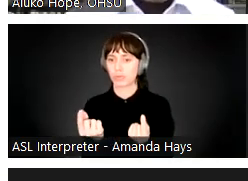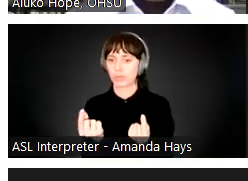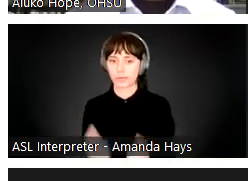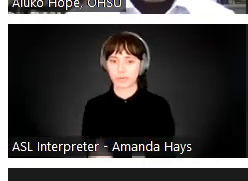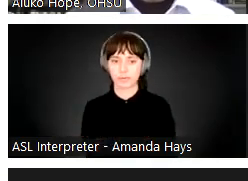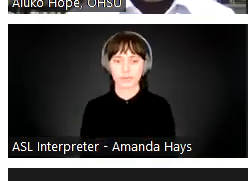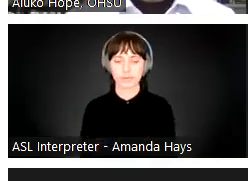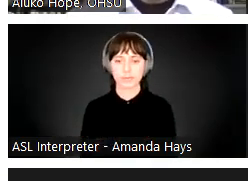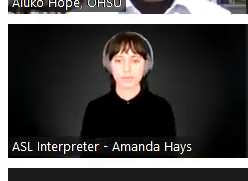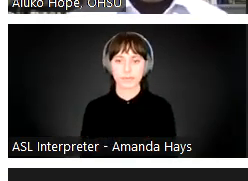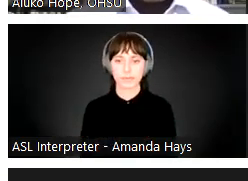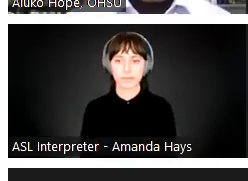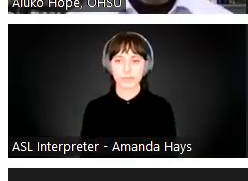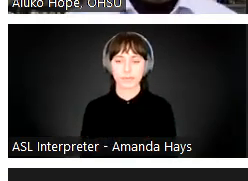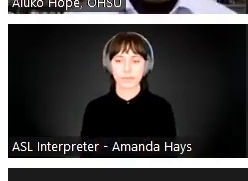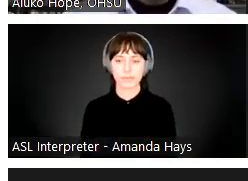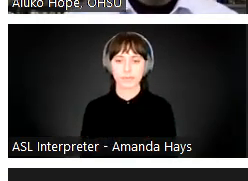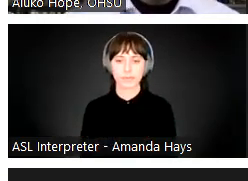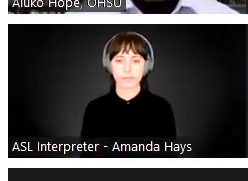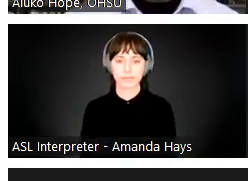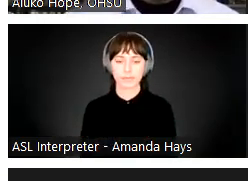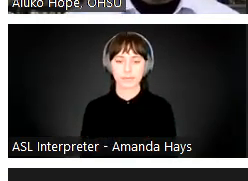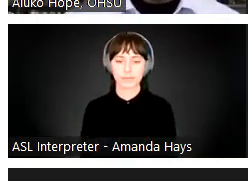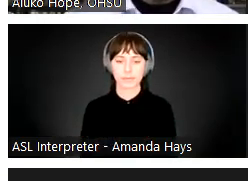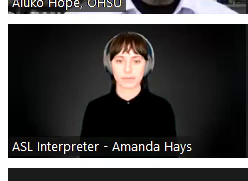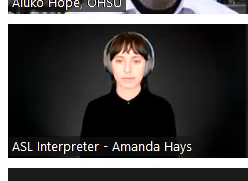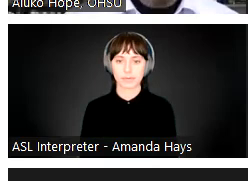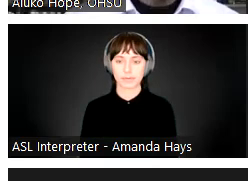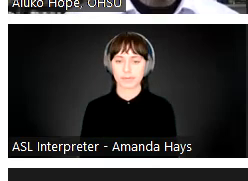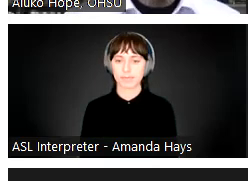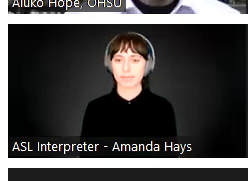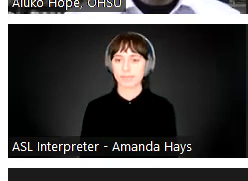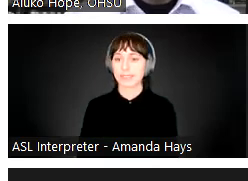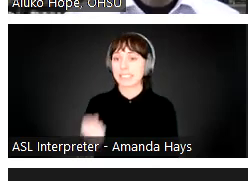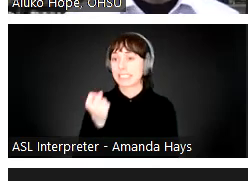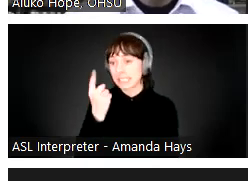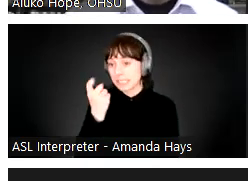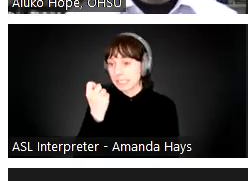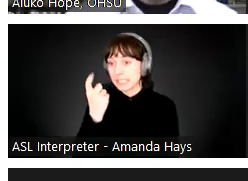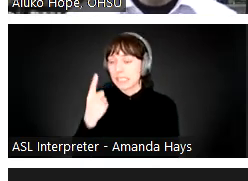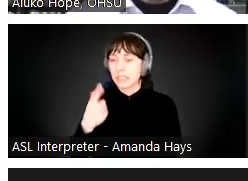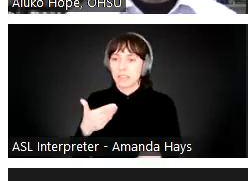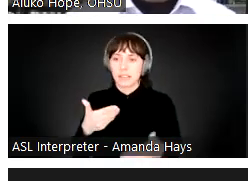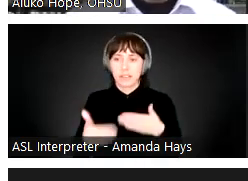I think it's important to acknowledge that, although we don't often do this very well,